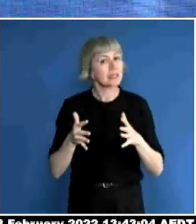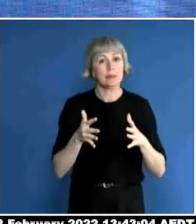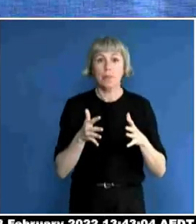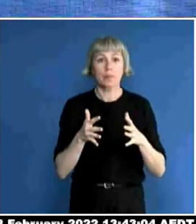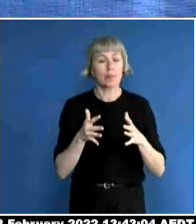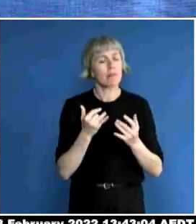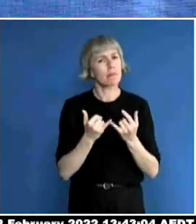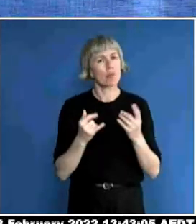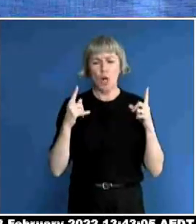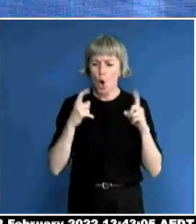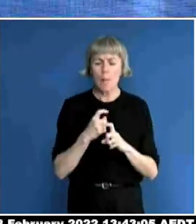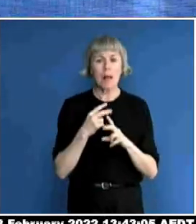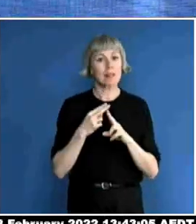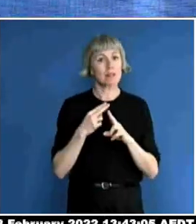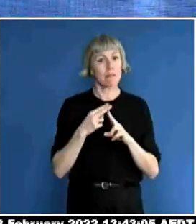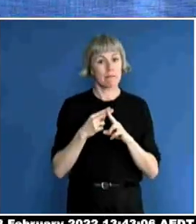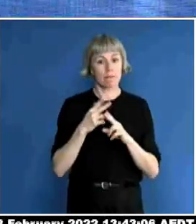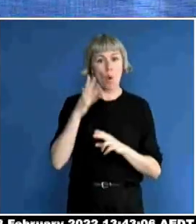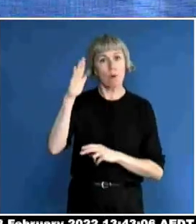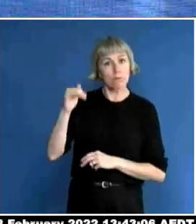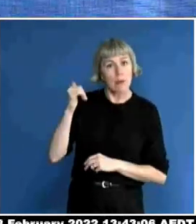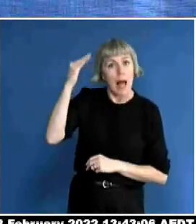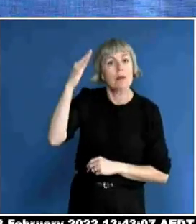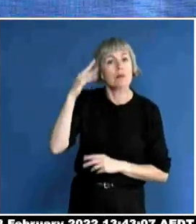process with the public health system.